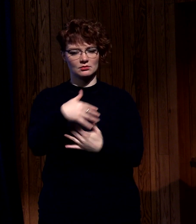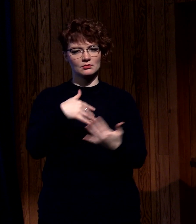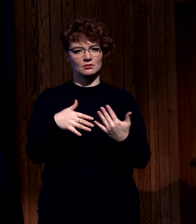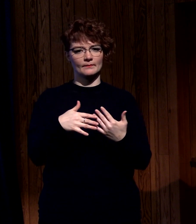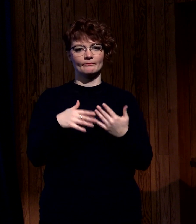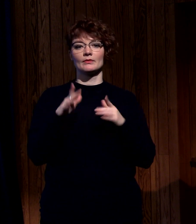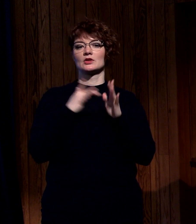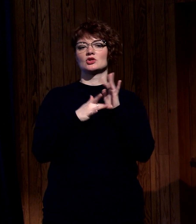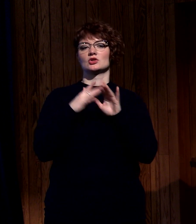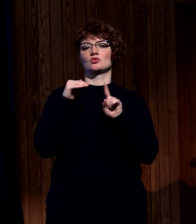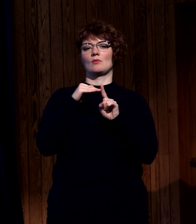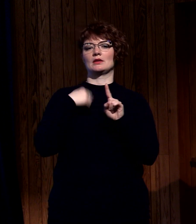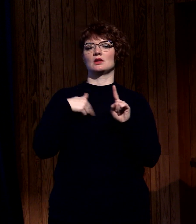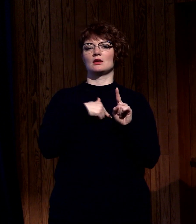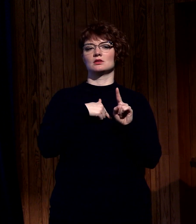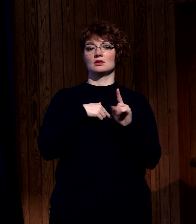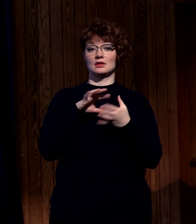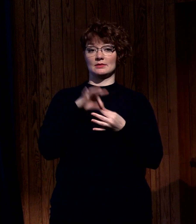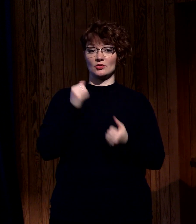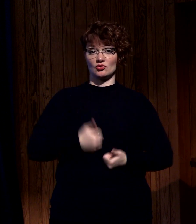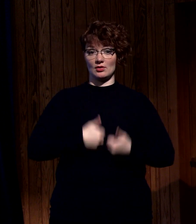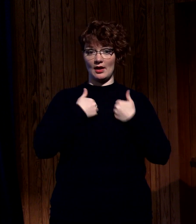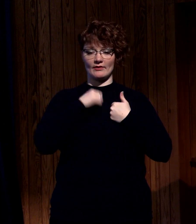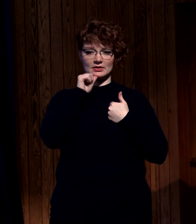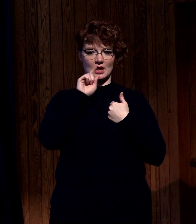the spiritual life is never meant to just be centered on